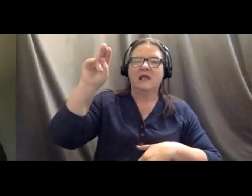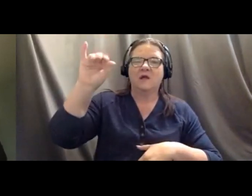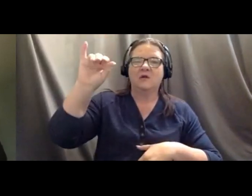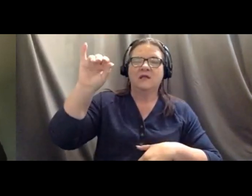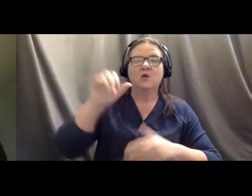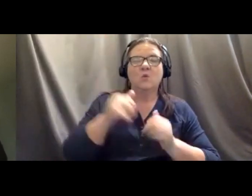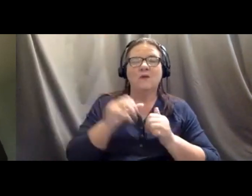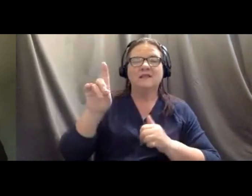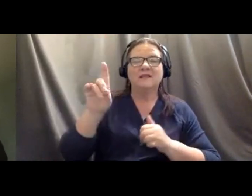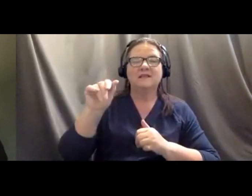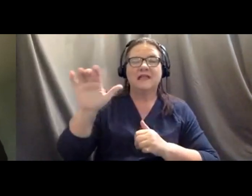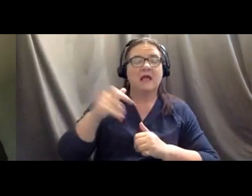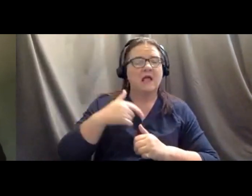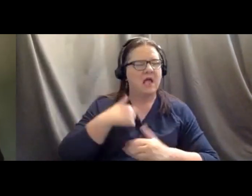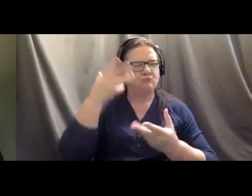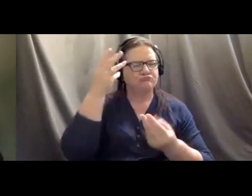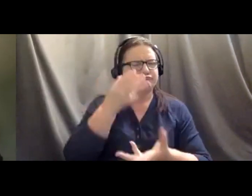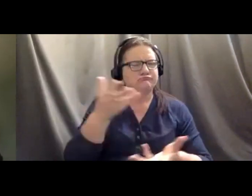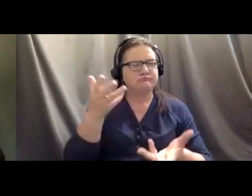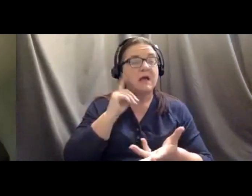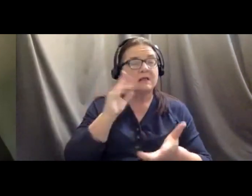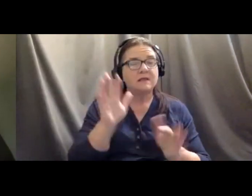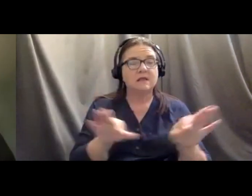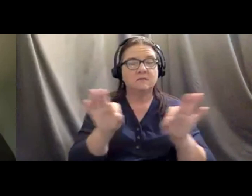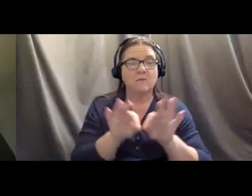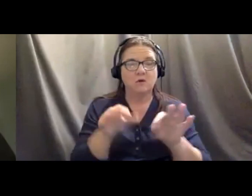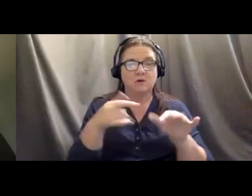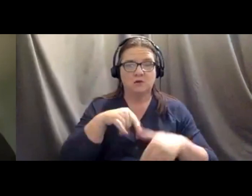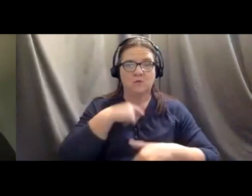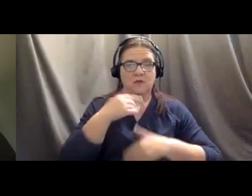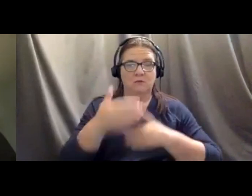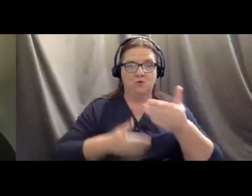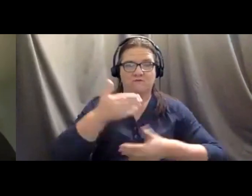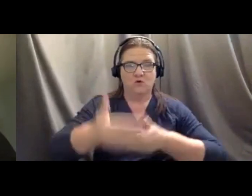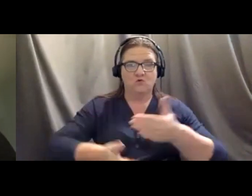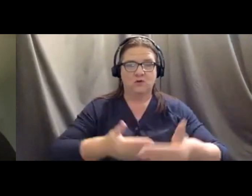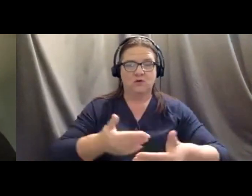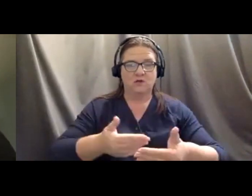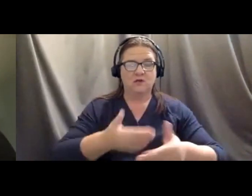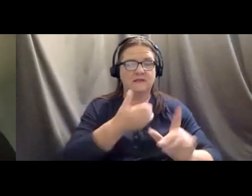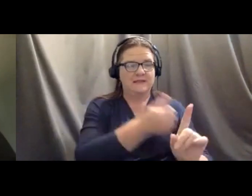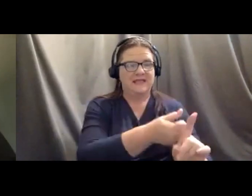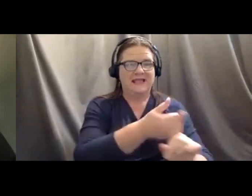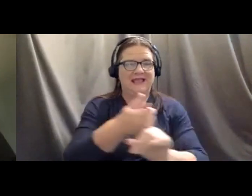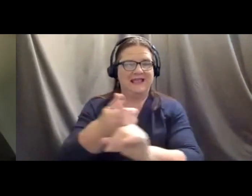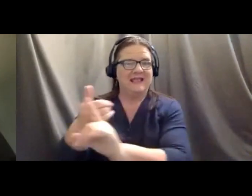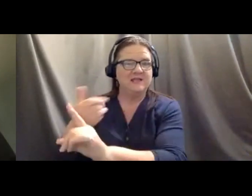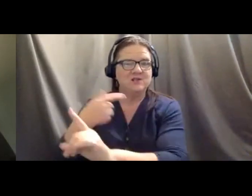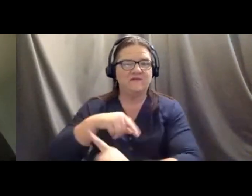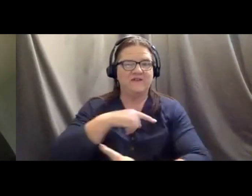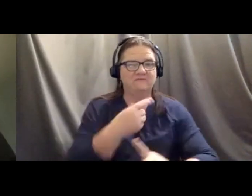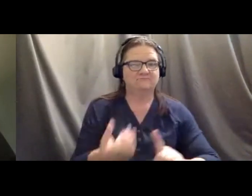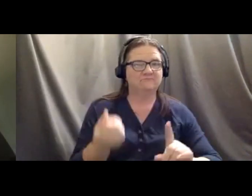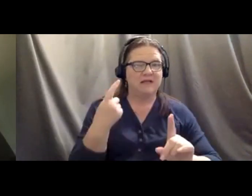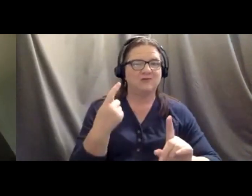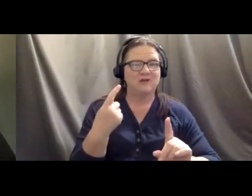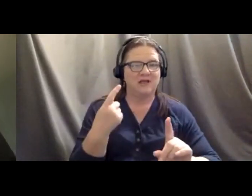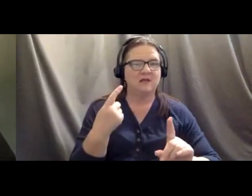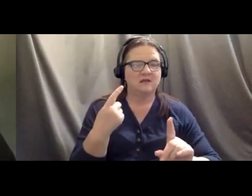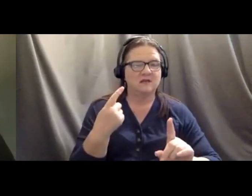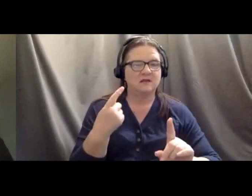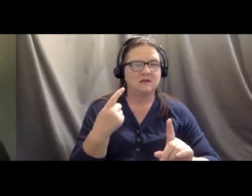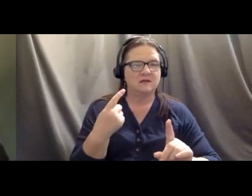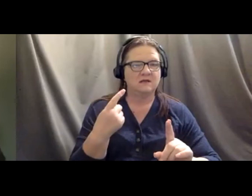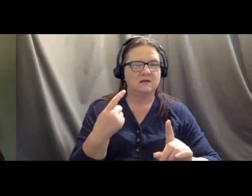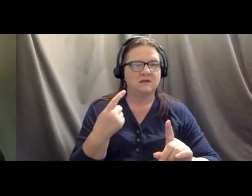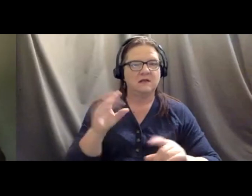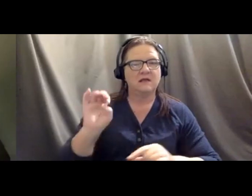I think it's important that as we move forward that we each understand what equity means.